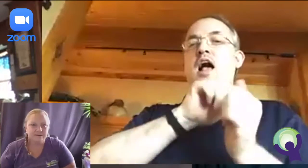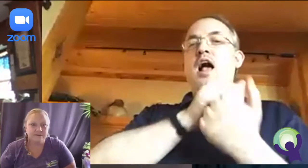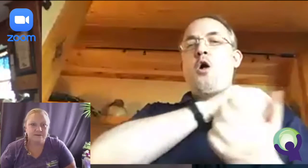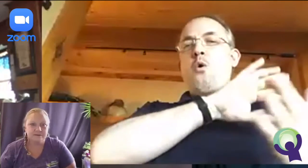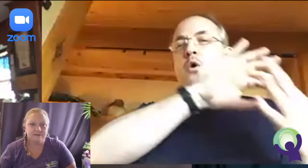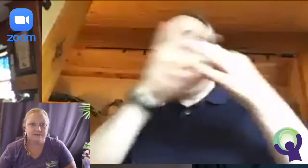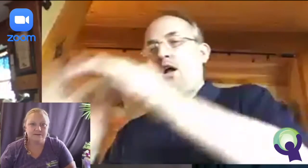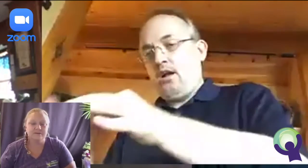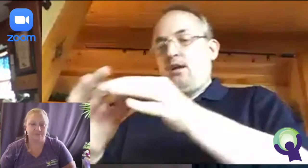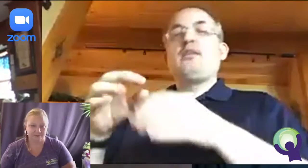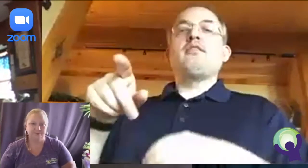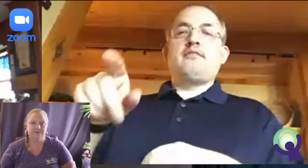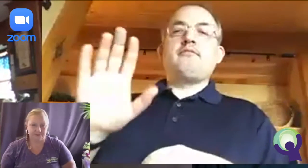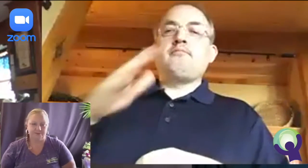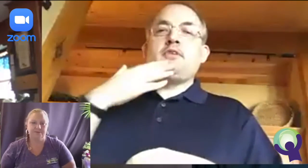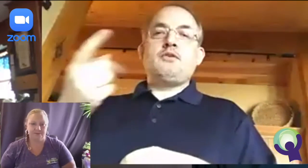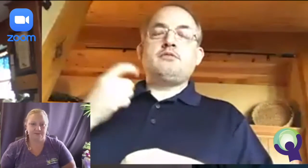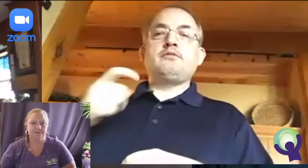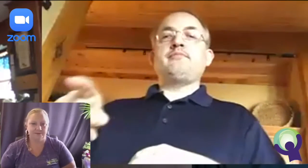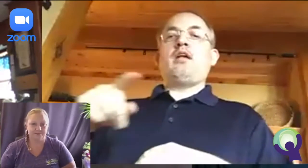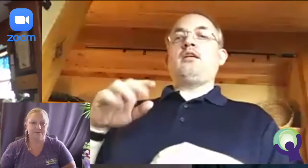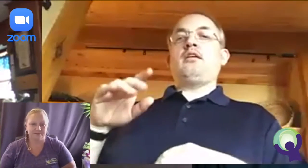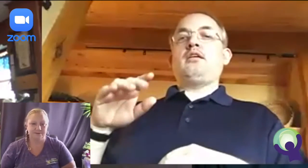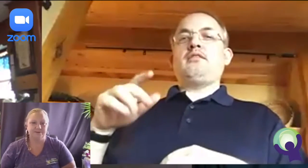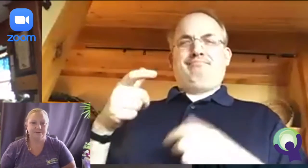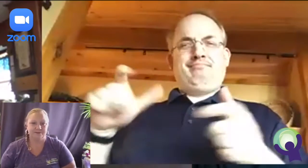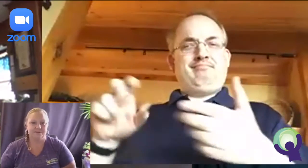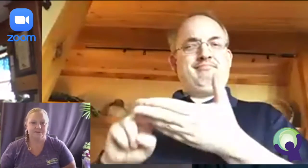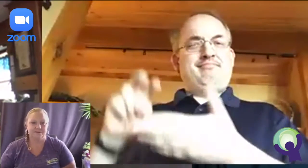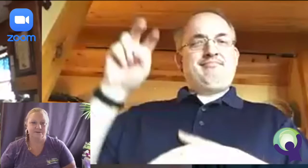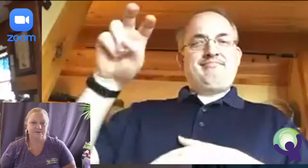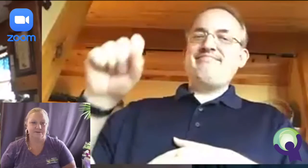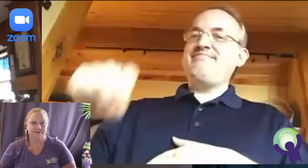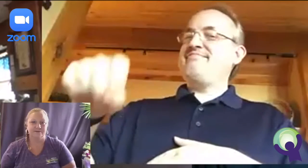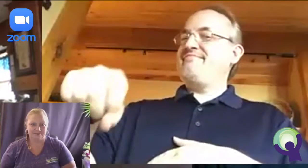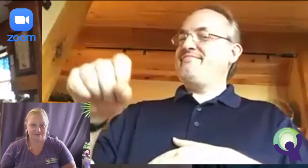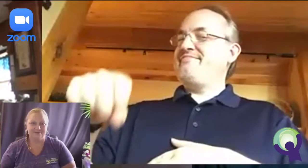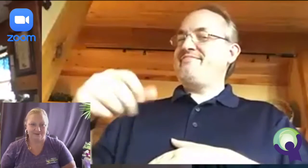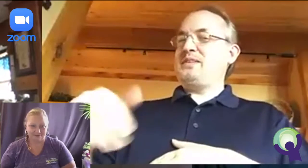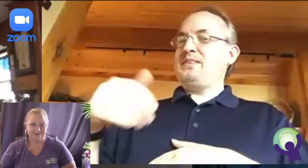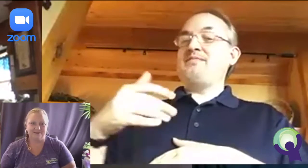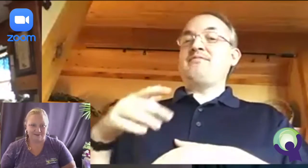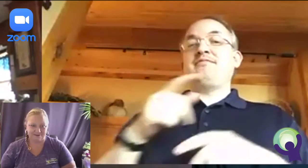being responsible for all those programs. So all of that does relate to my work, again